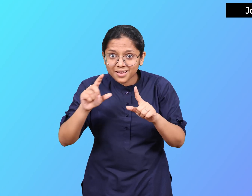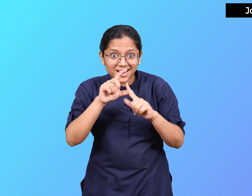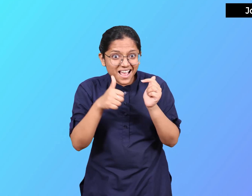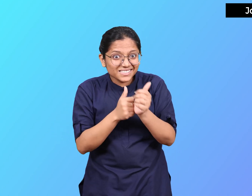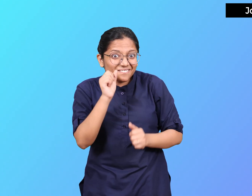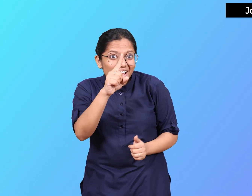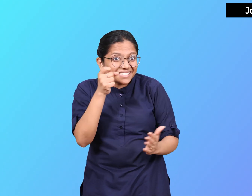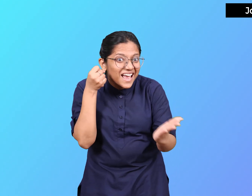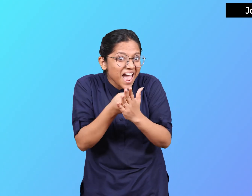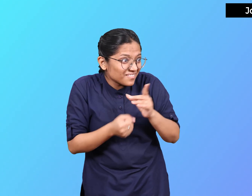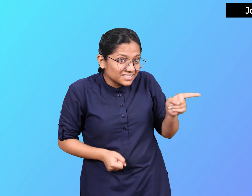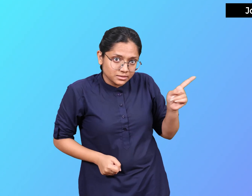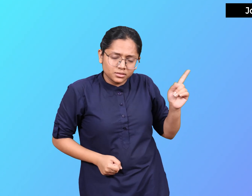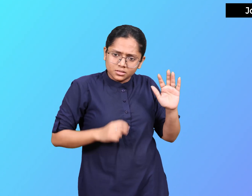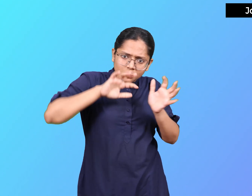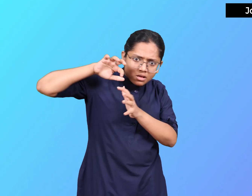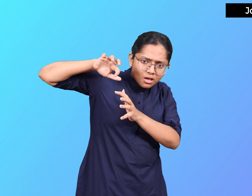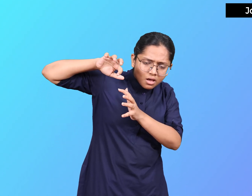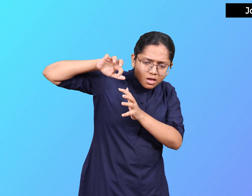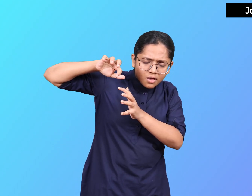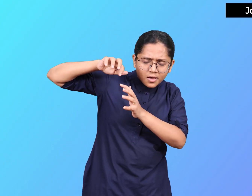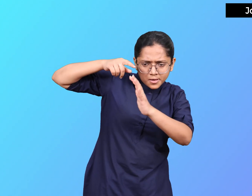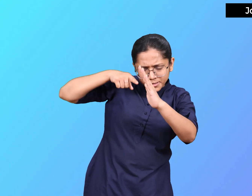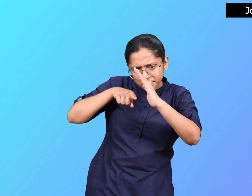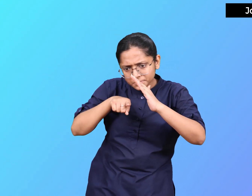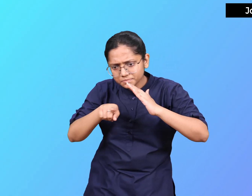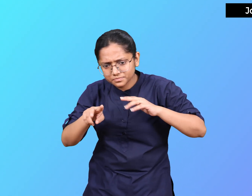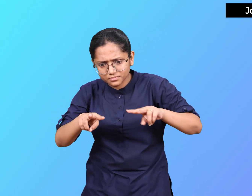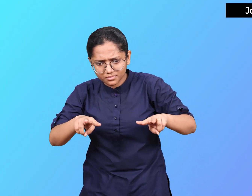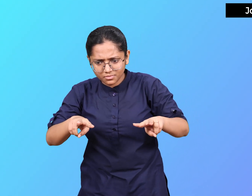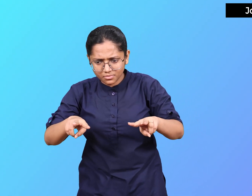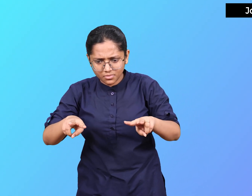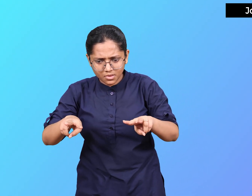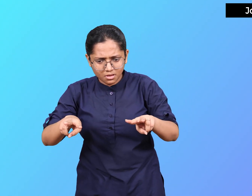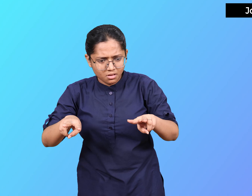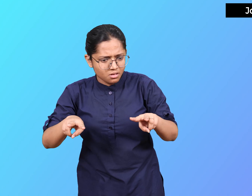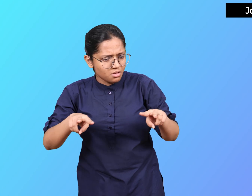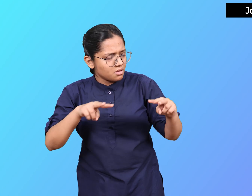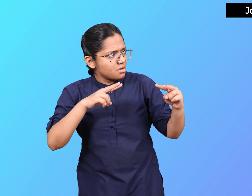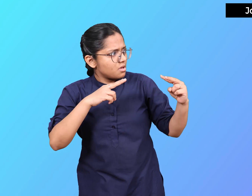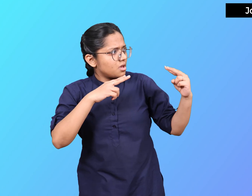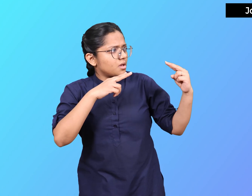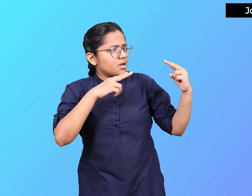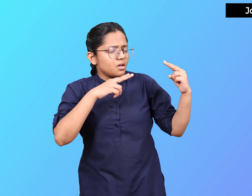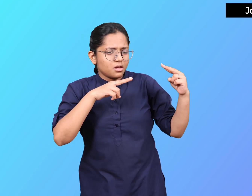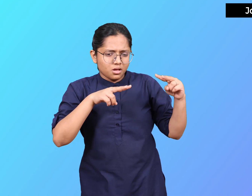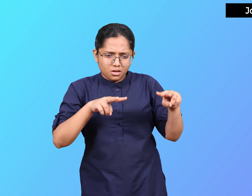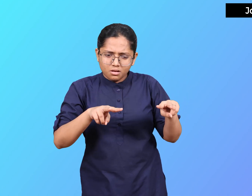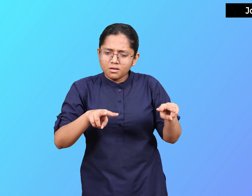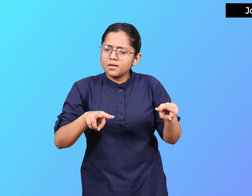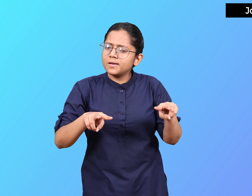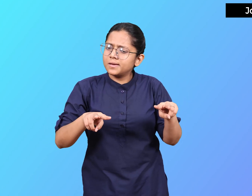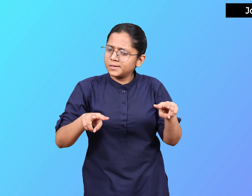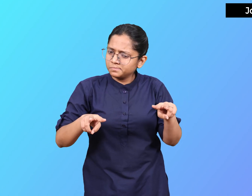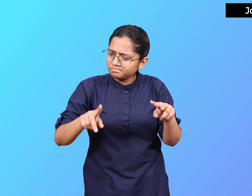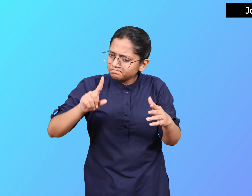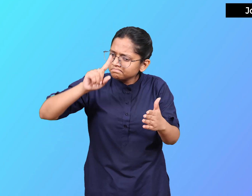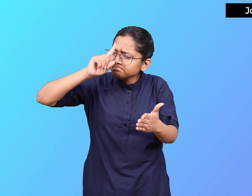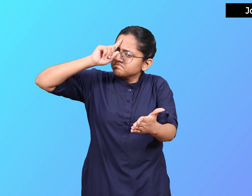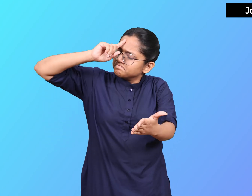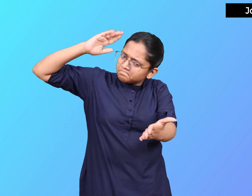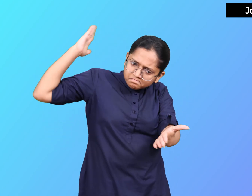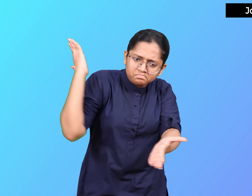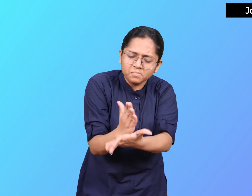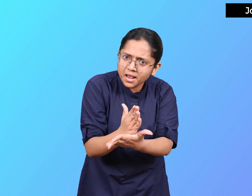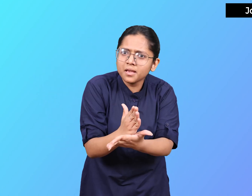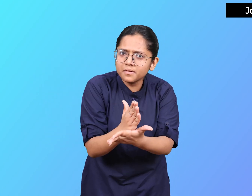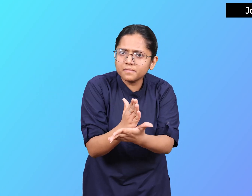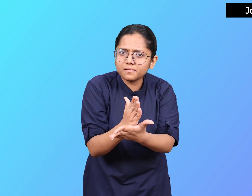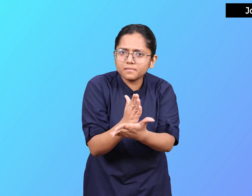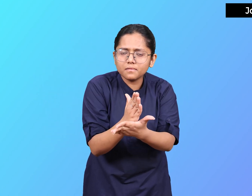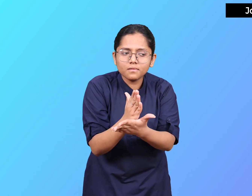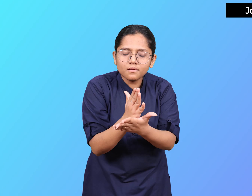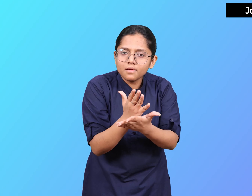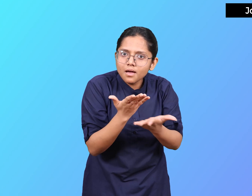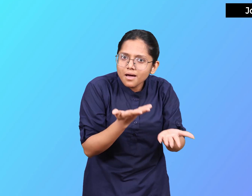Then the other follower went in—the one who had reached the tomb first. He saw what had happened and believed.